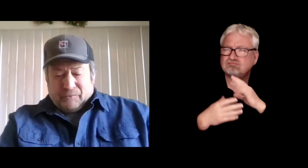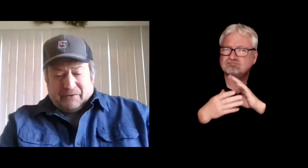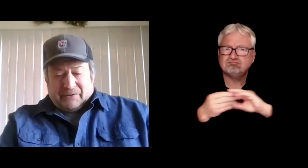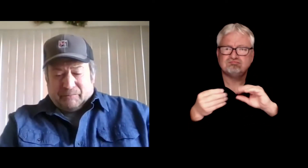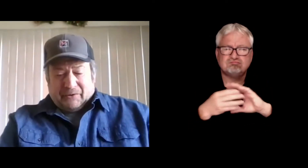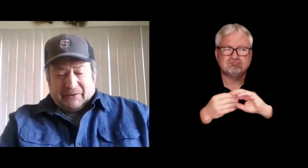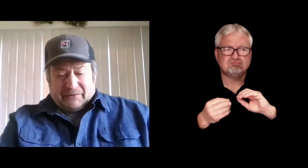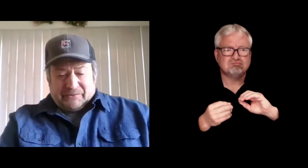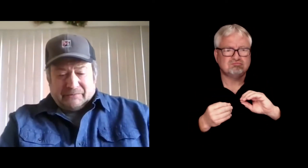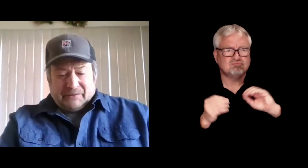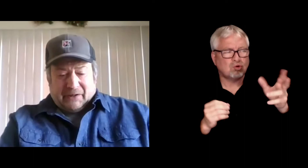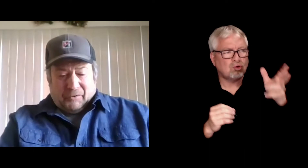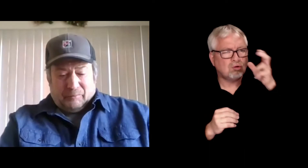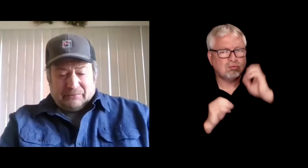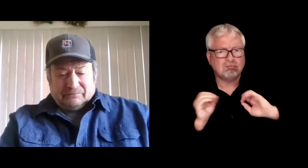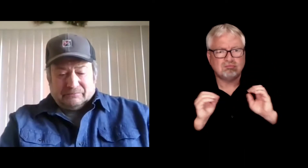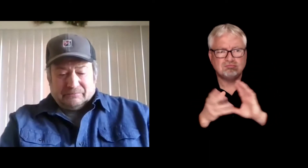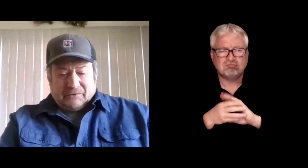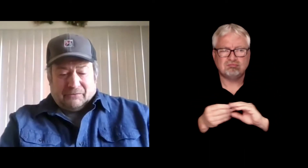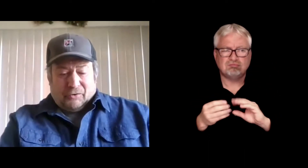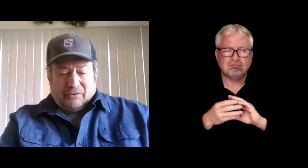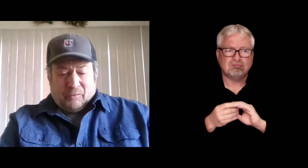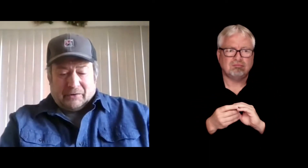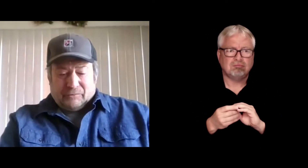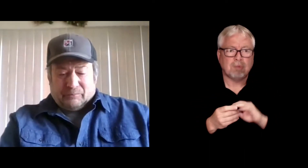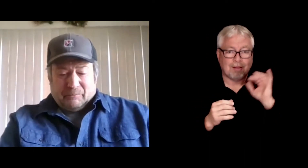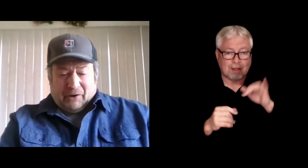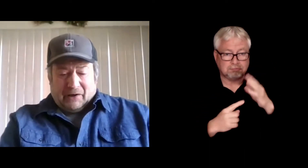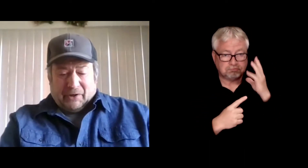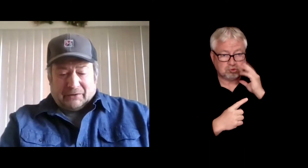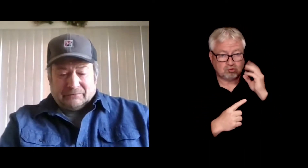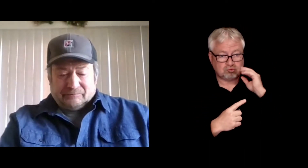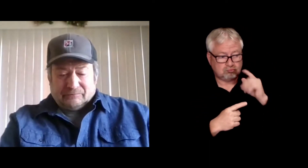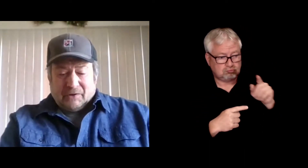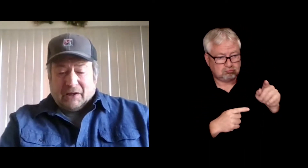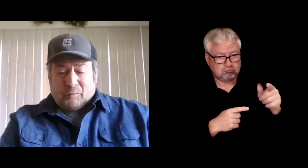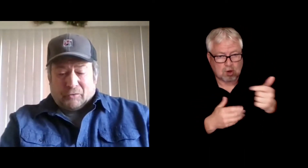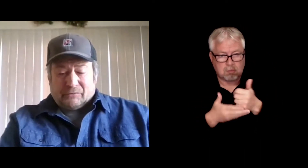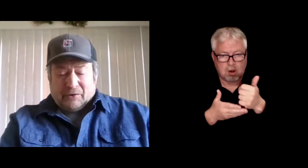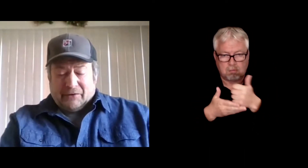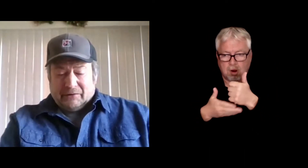With the experience and help of all the wonderful people I met and worked with,